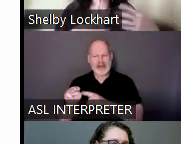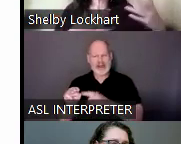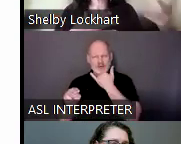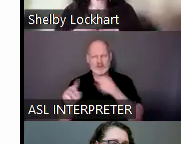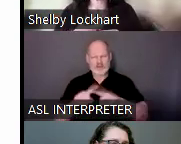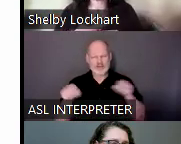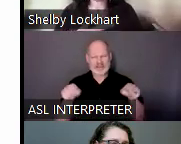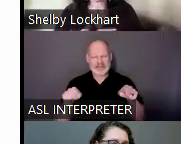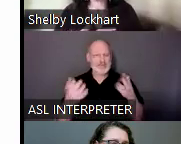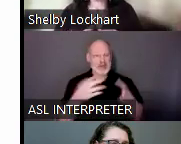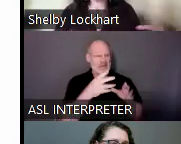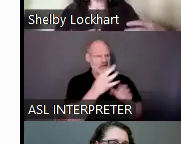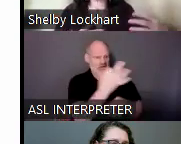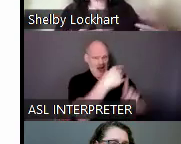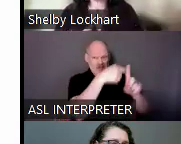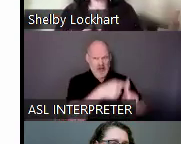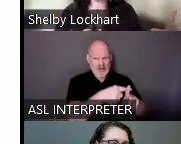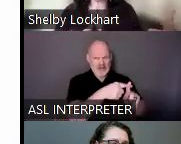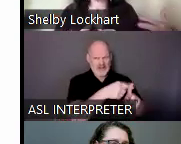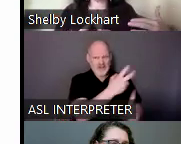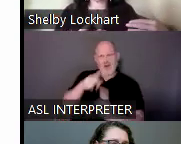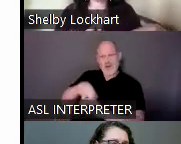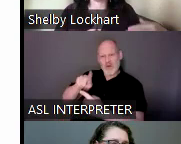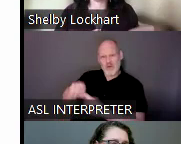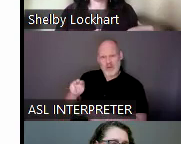really starting with that asset base, the positive base if you're starting from the